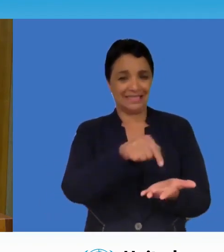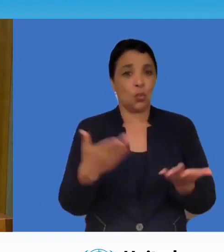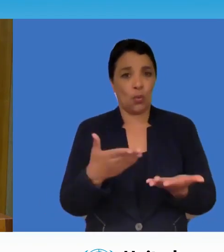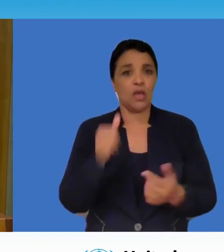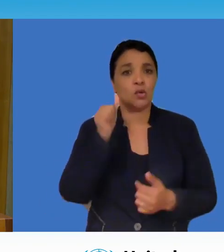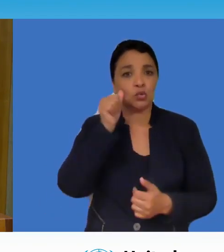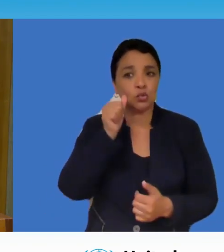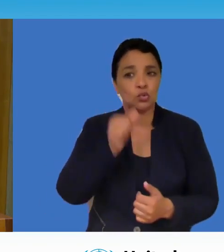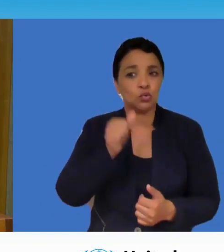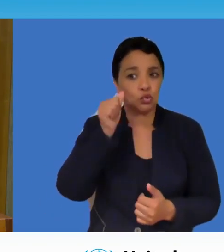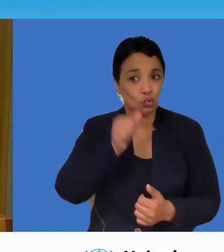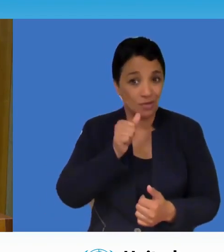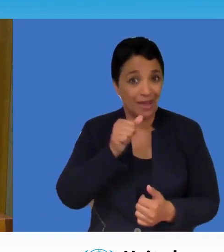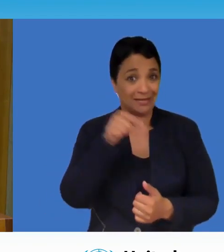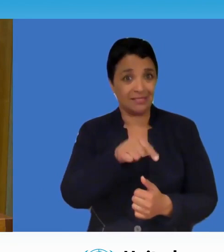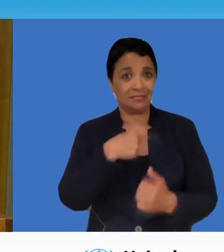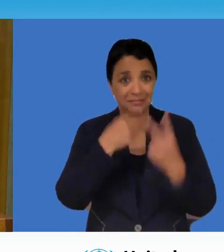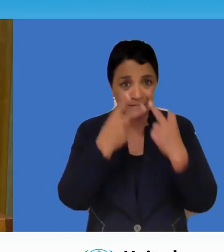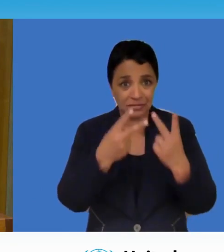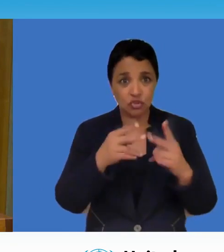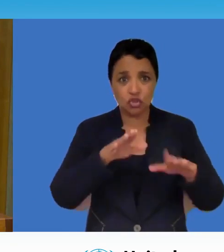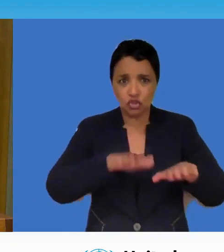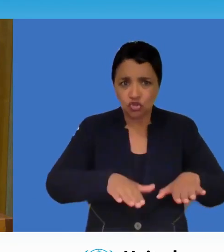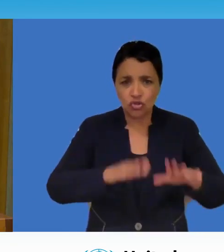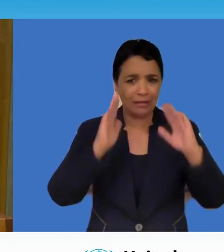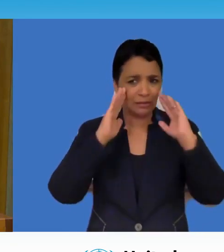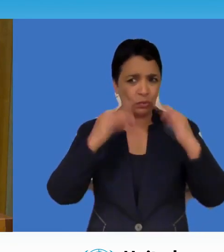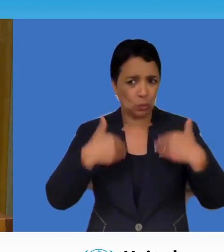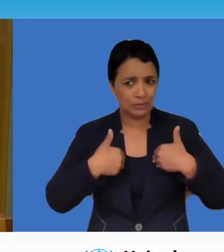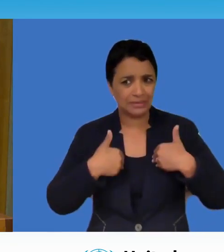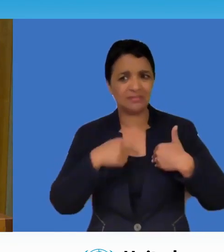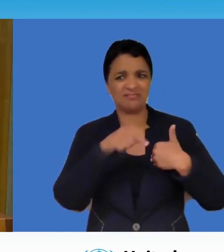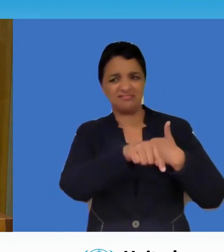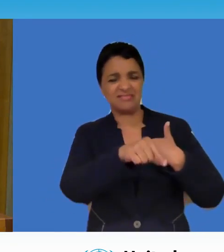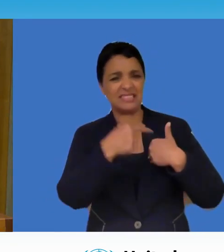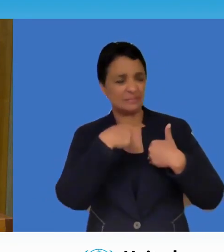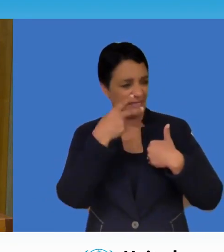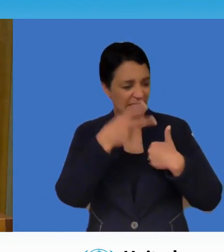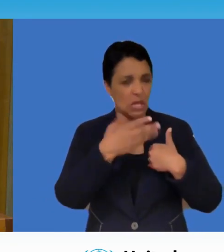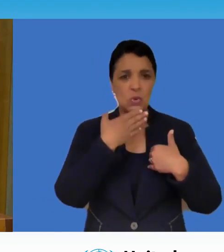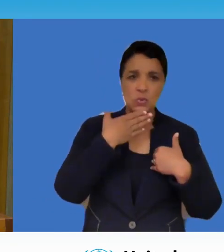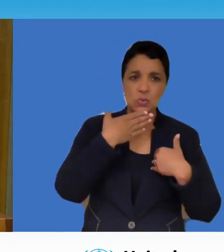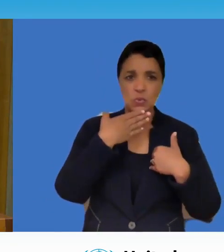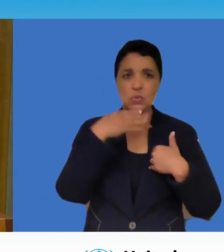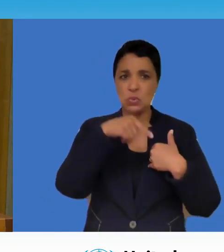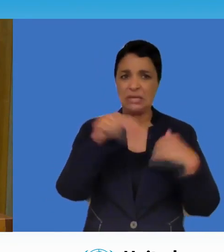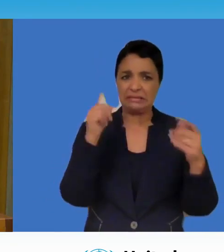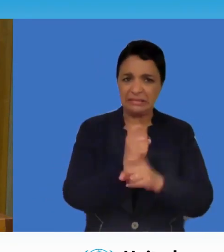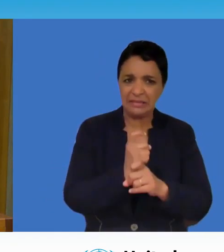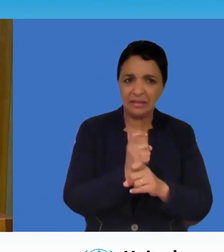uh IDP sites in Port Sudan and it was really difficult to see a situation like that this is